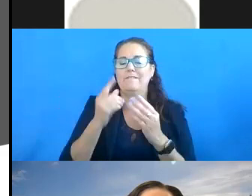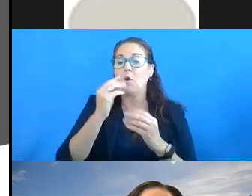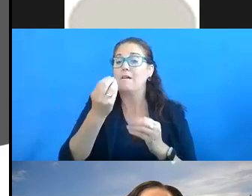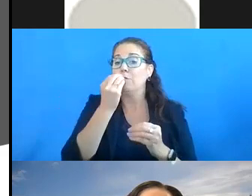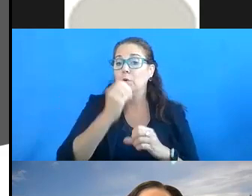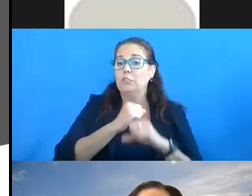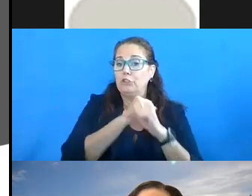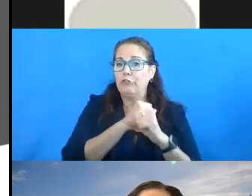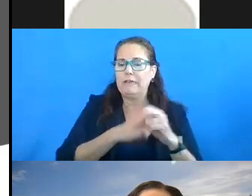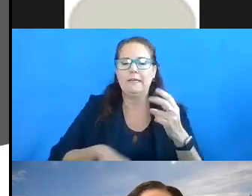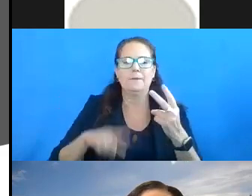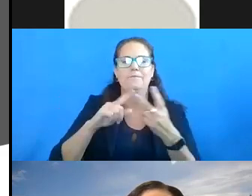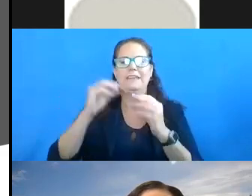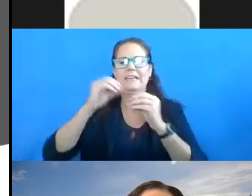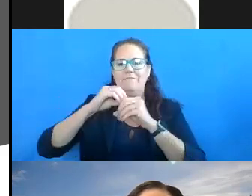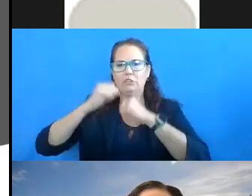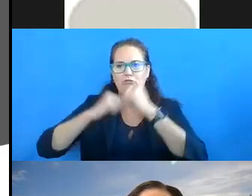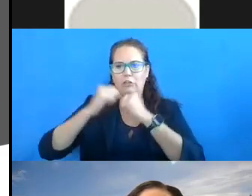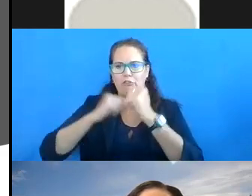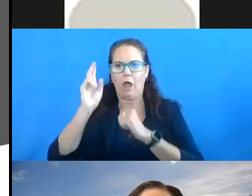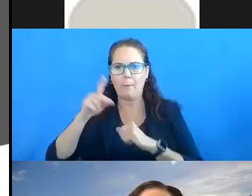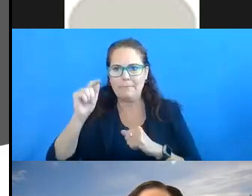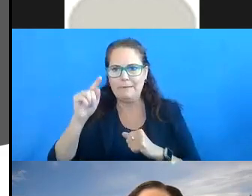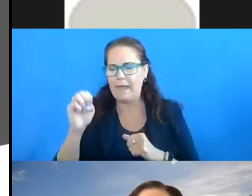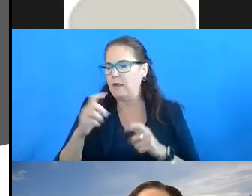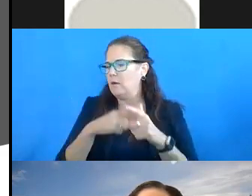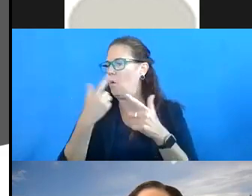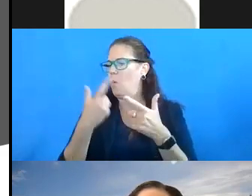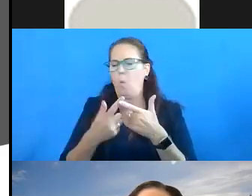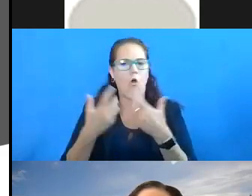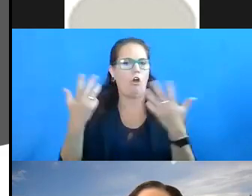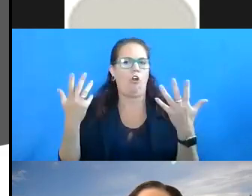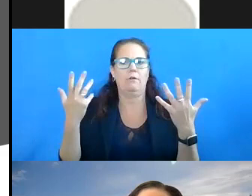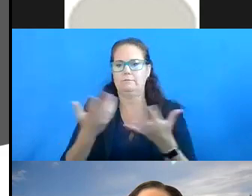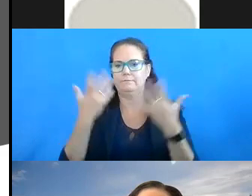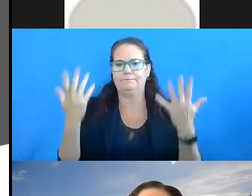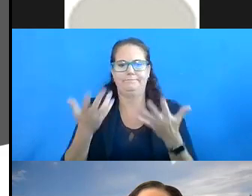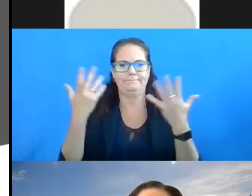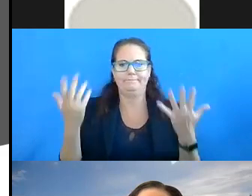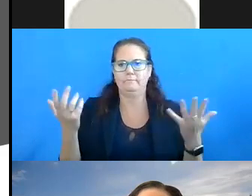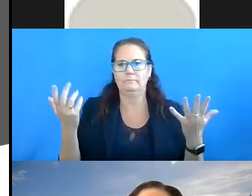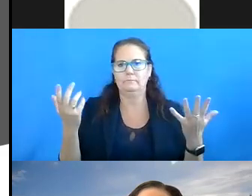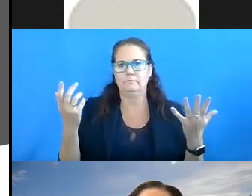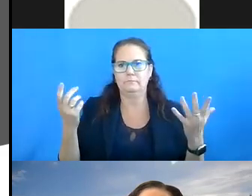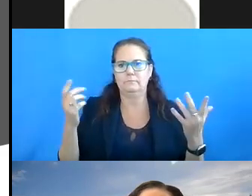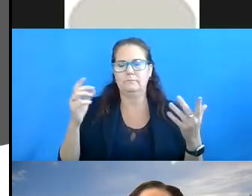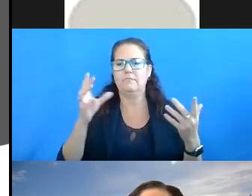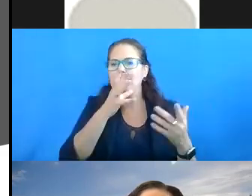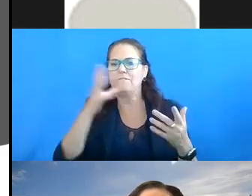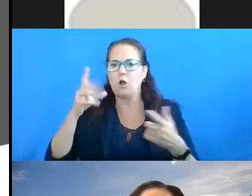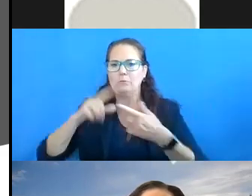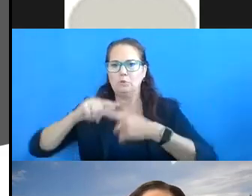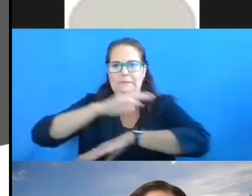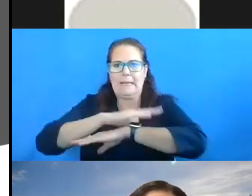whether it is for infrastructure upgrades. Whether it is for, you know, farm to table at schools etc.